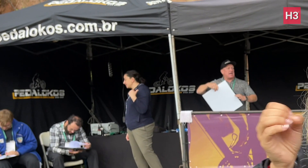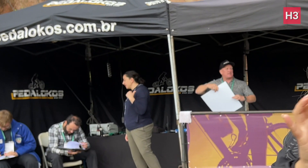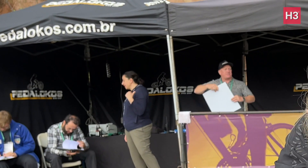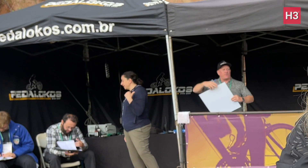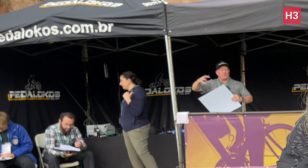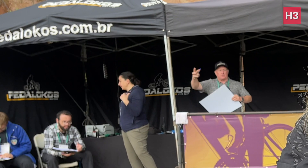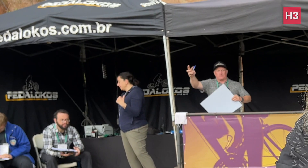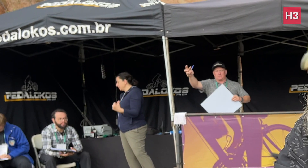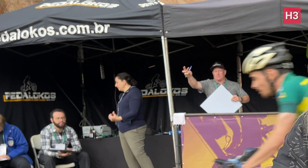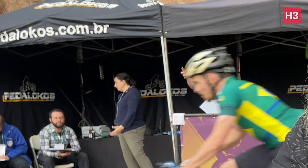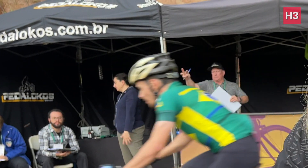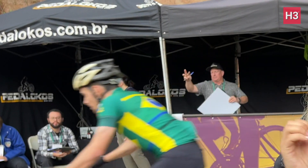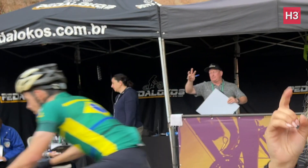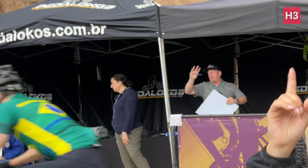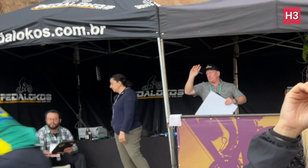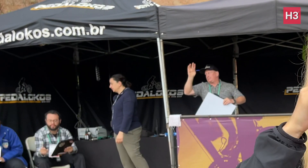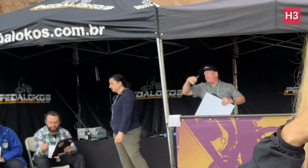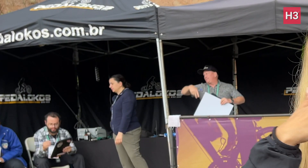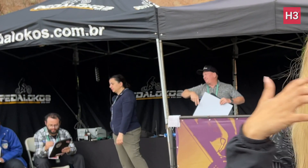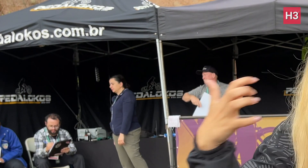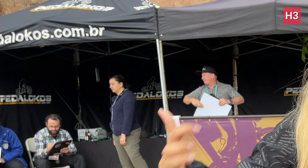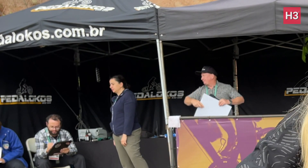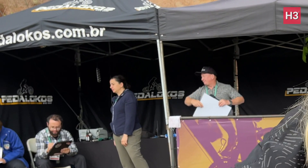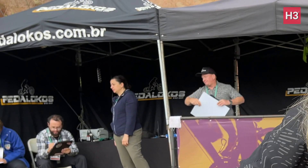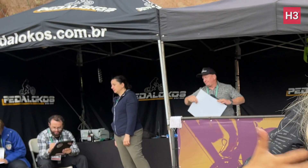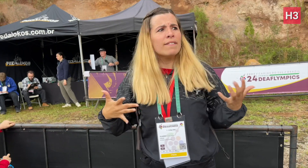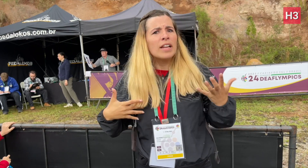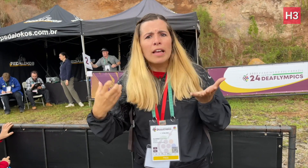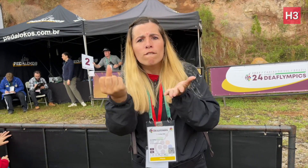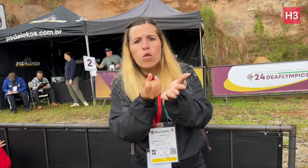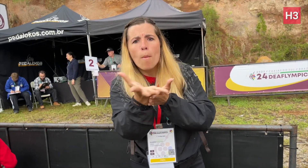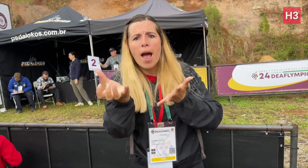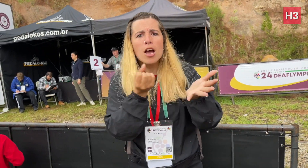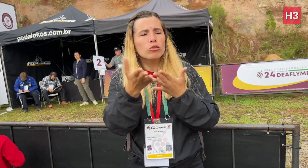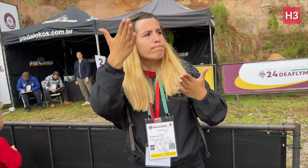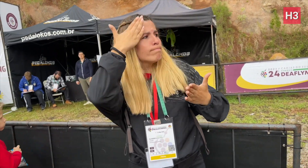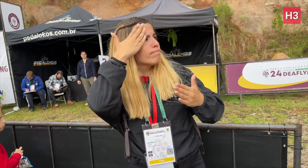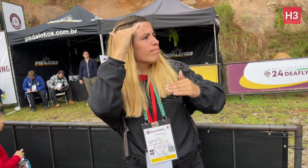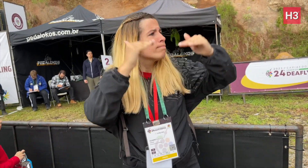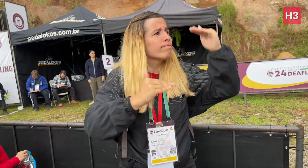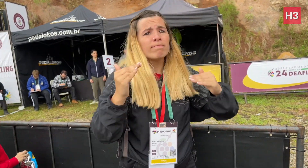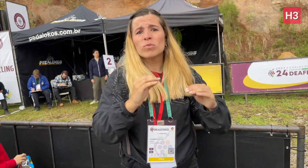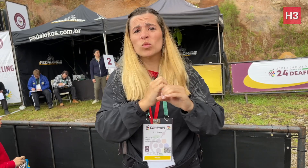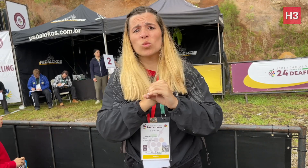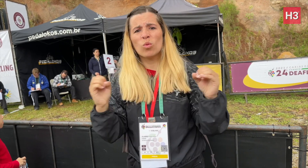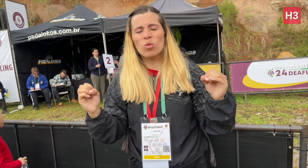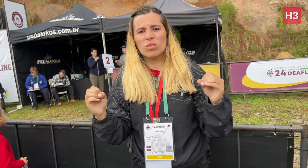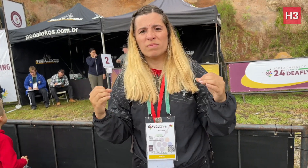The athletes felt they are missing out important information regarding the events.